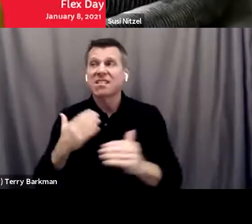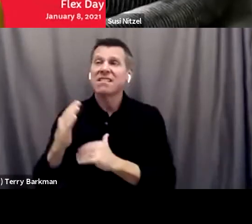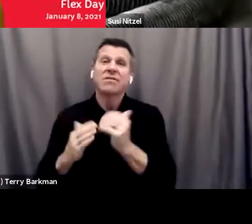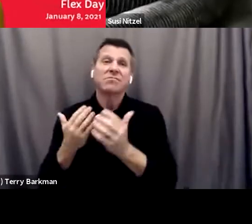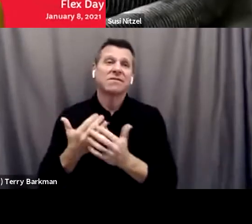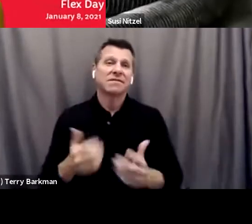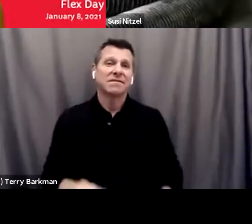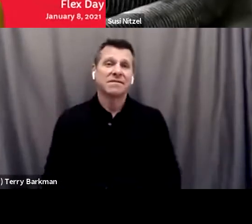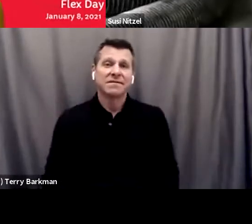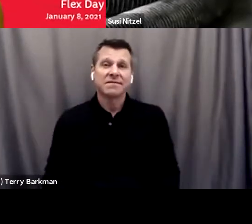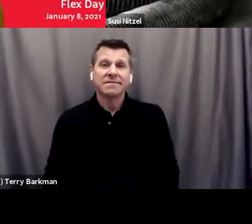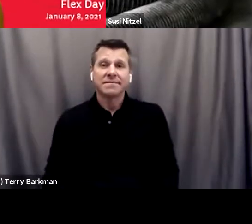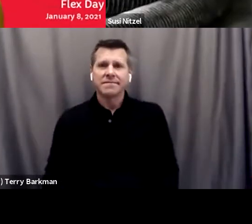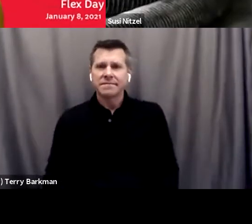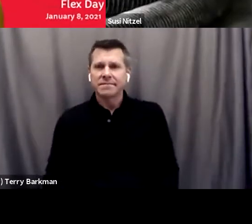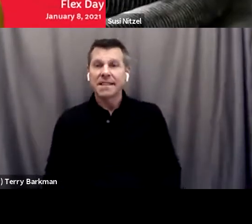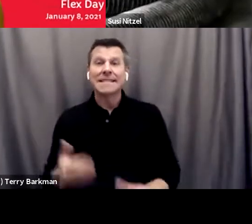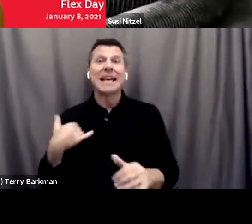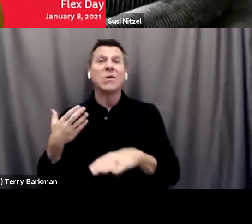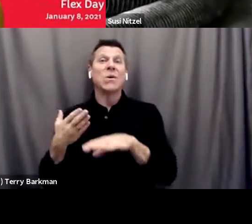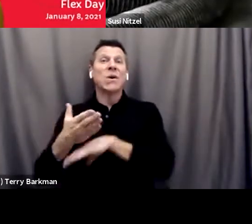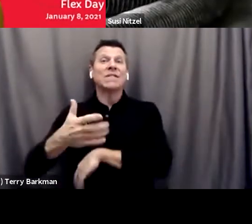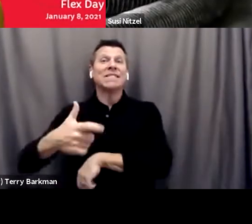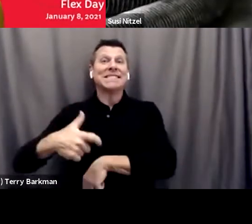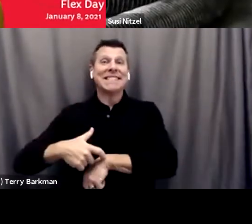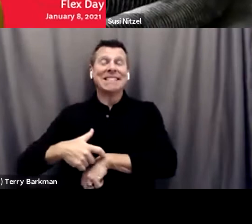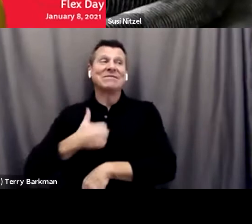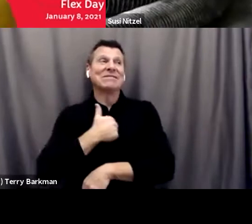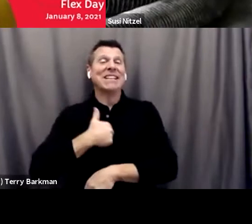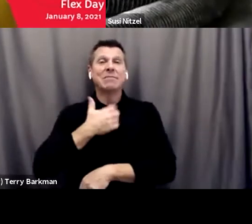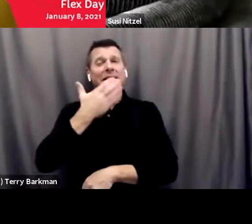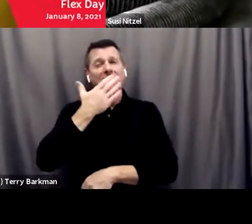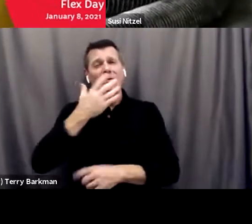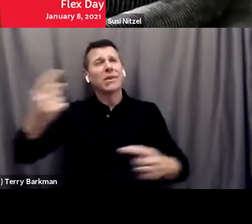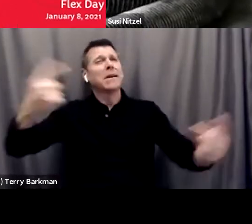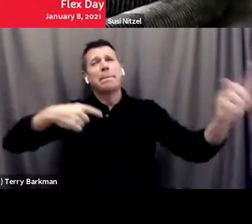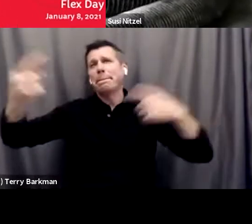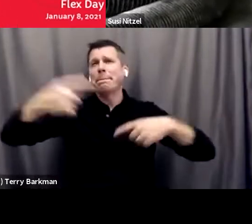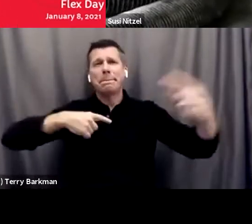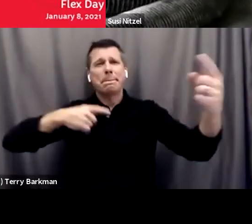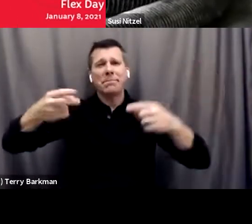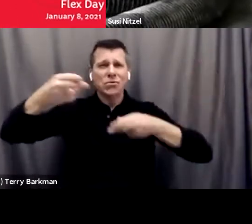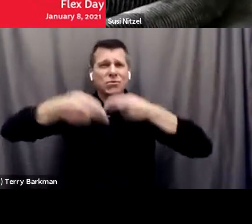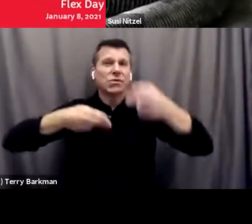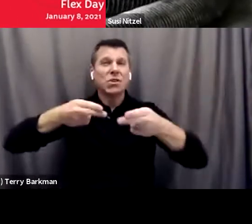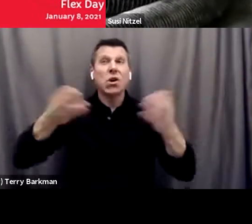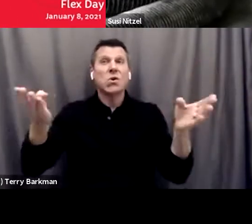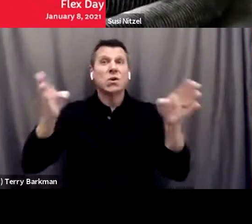Susi Nitzel: we are actually we're over time. So we want to thank you all for joining us. And as we close out, I just want you guys to